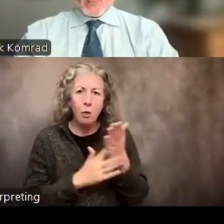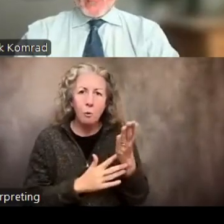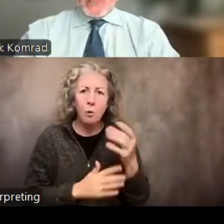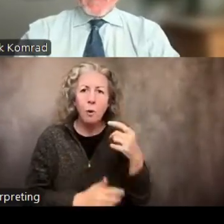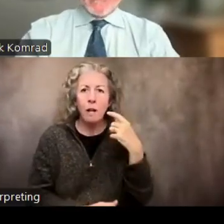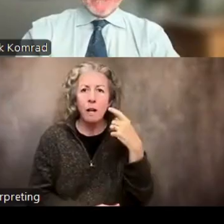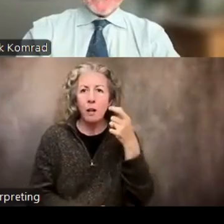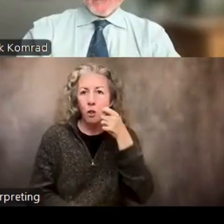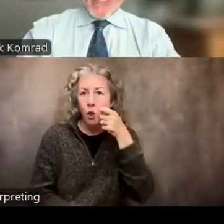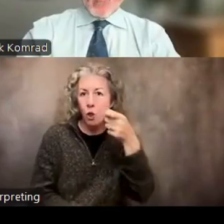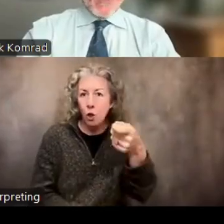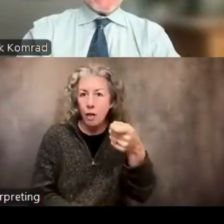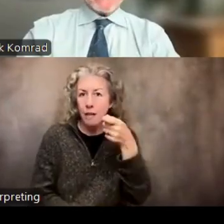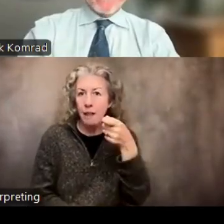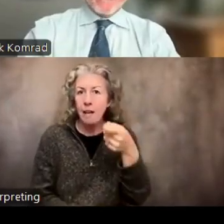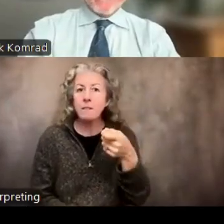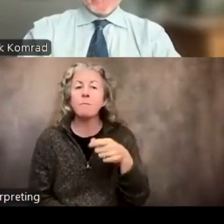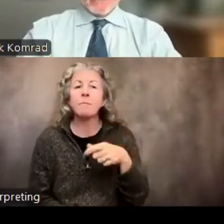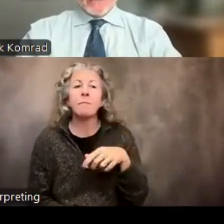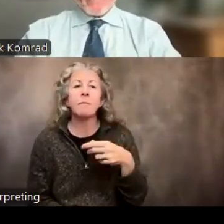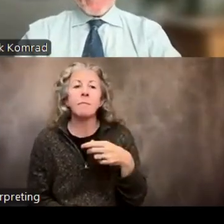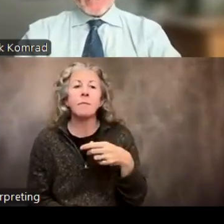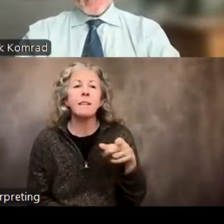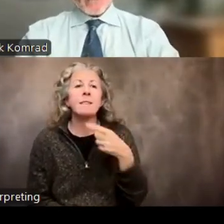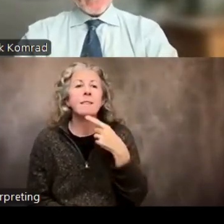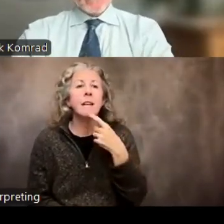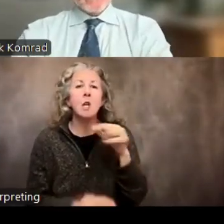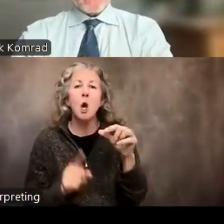word means what I want it to mean, nothing more, nothing